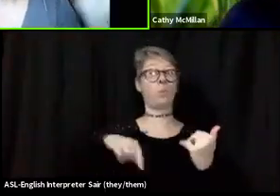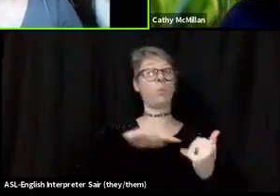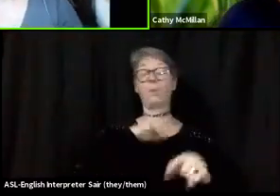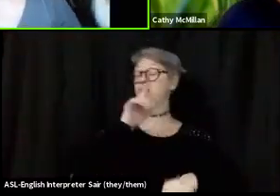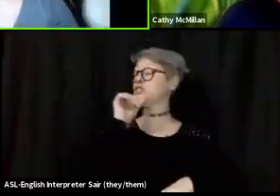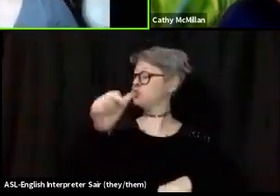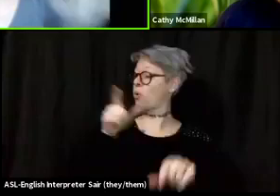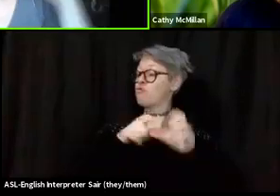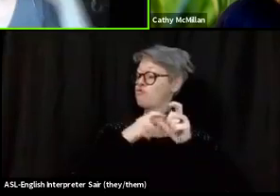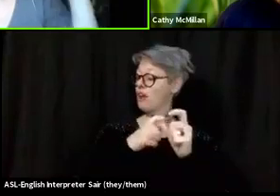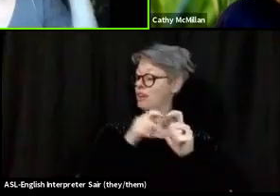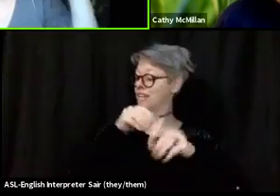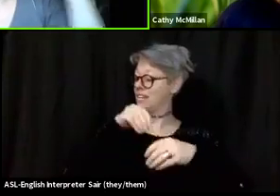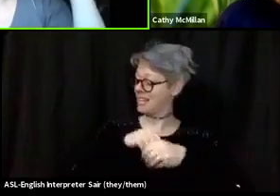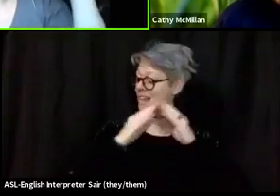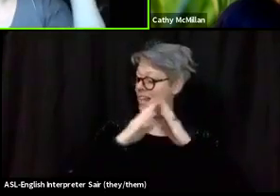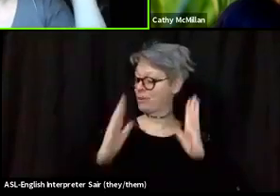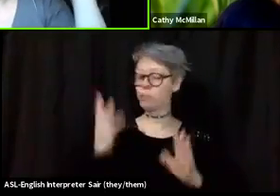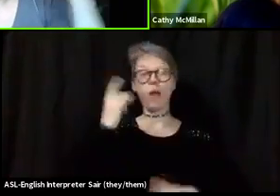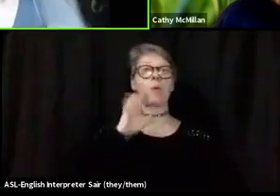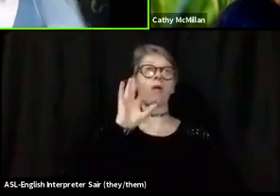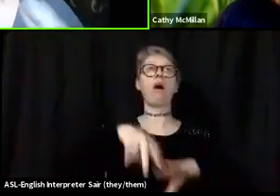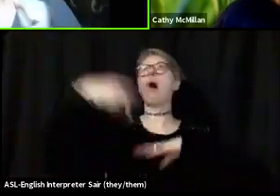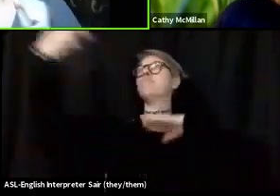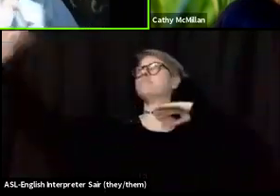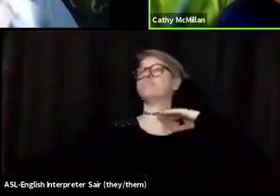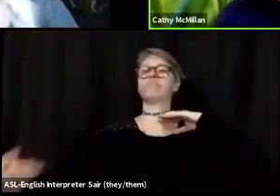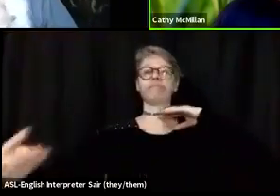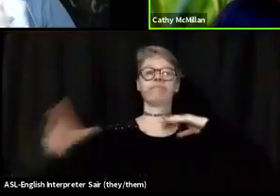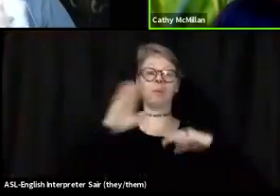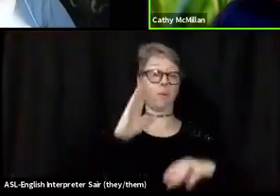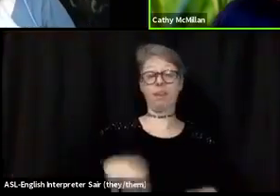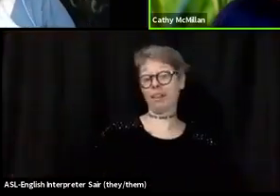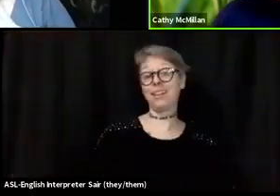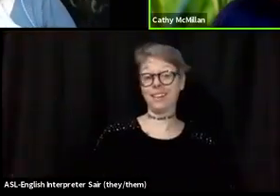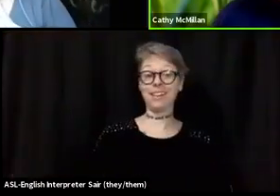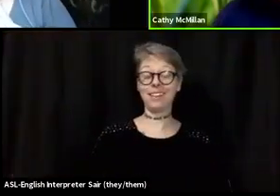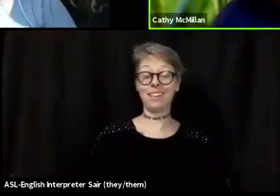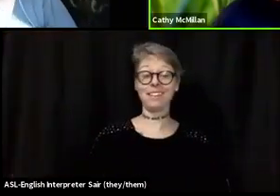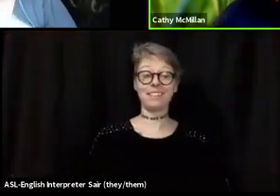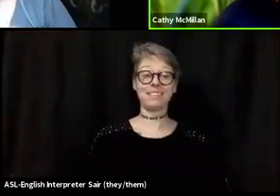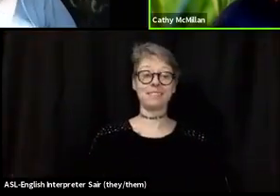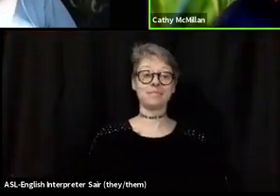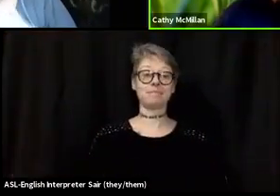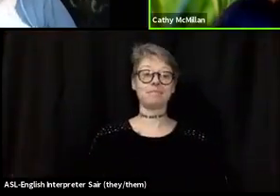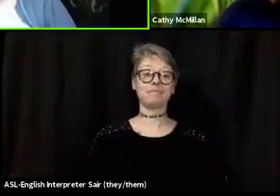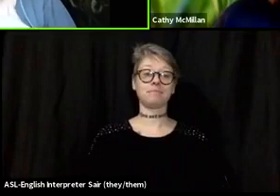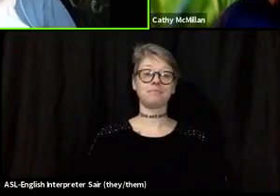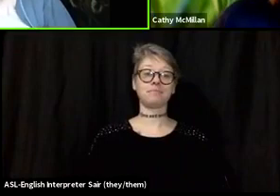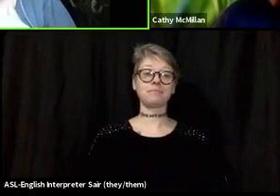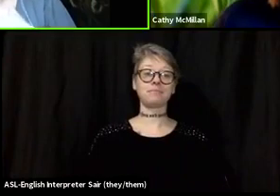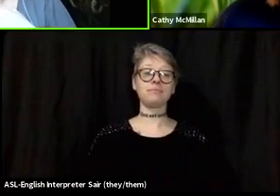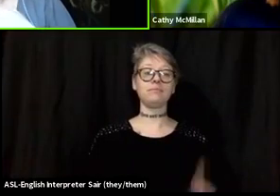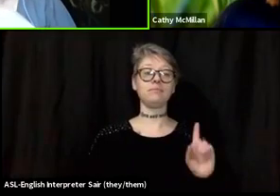Actually to rule in the house now they're not allowed to run in the house. Because I know they're kind of just like, oh. ah,